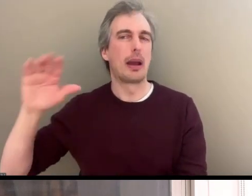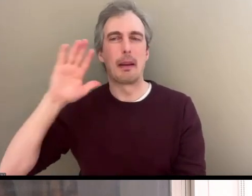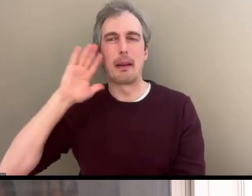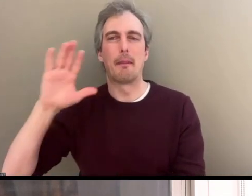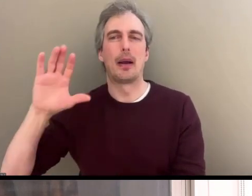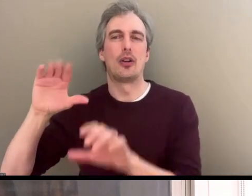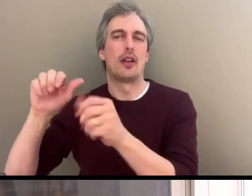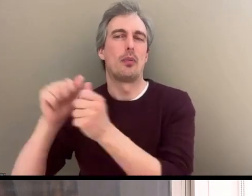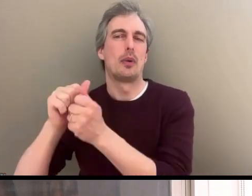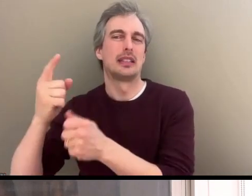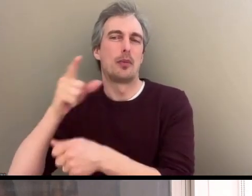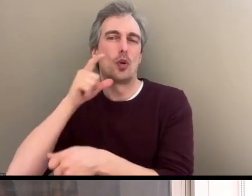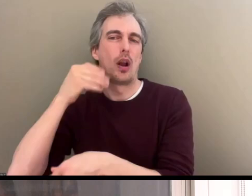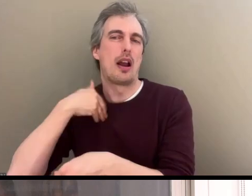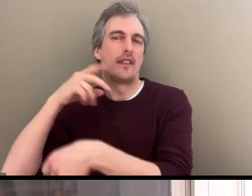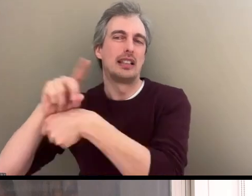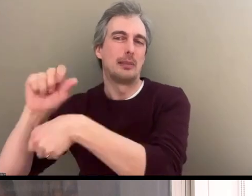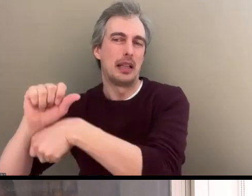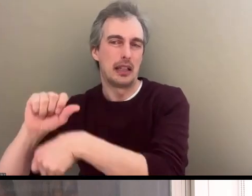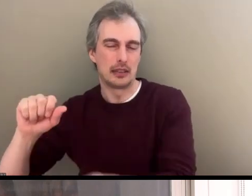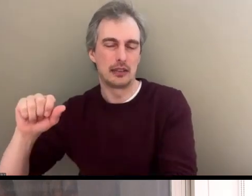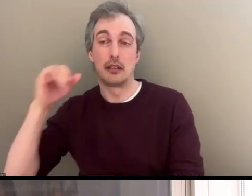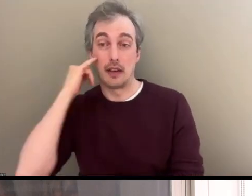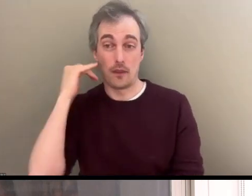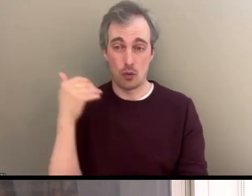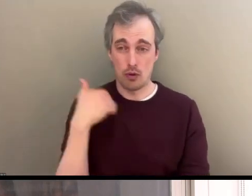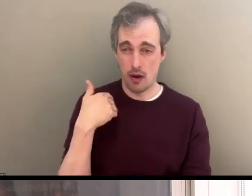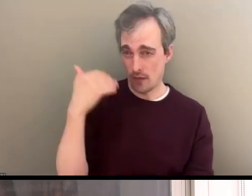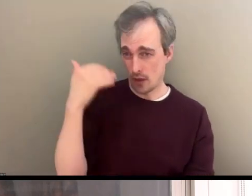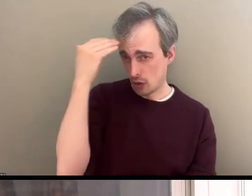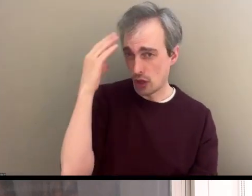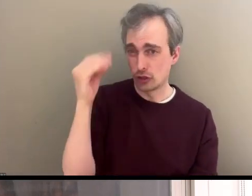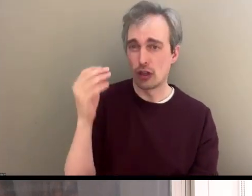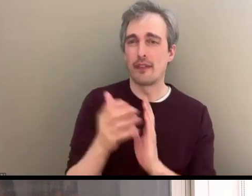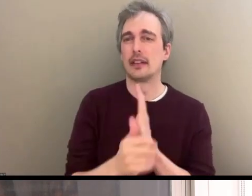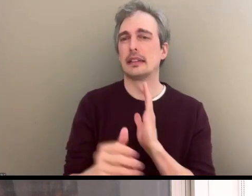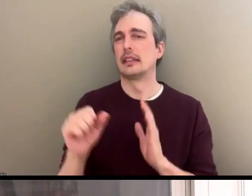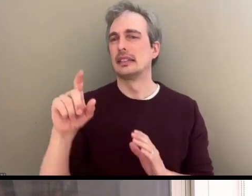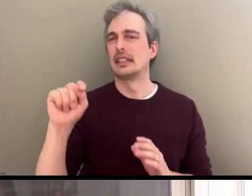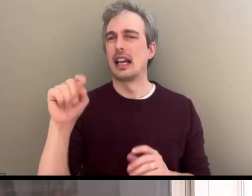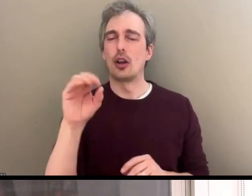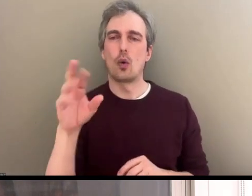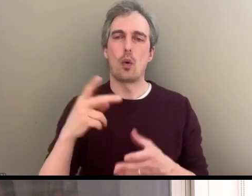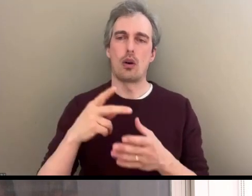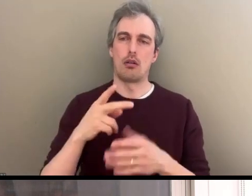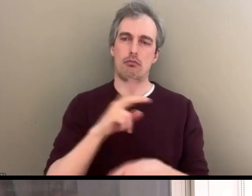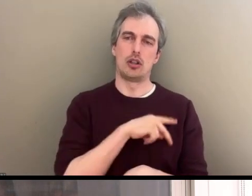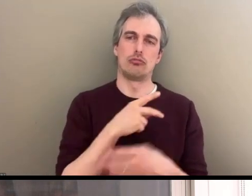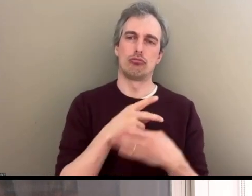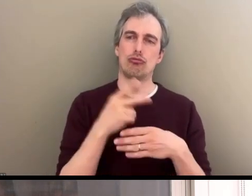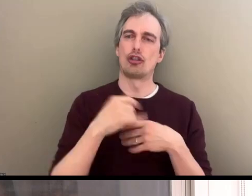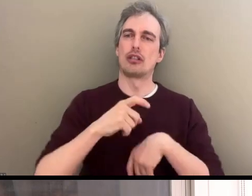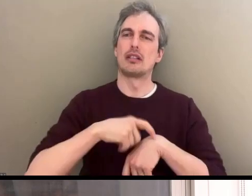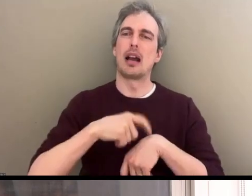If you have the knowledge and the skillset or even kind of the personal project time to learn that, I would recommend doing it yourself as well.